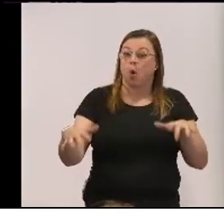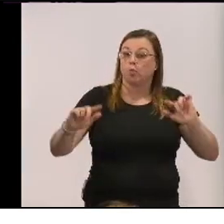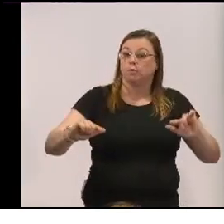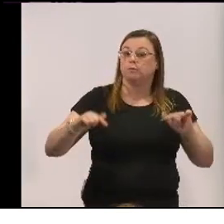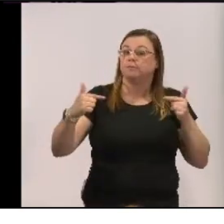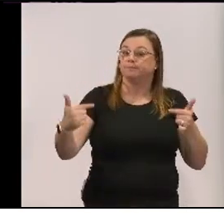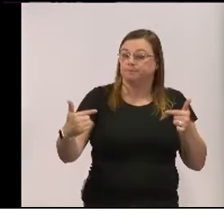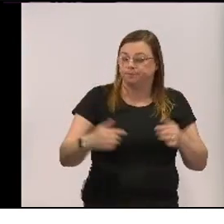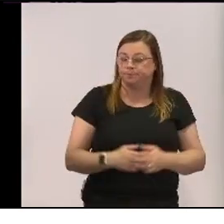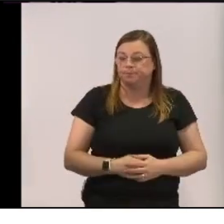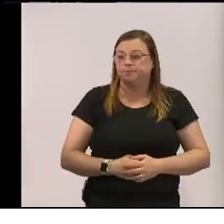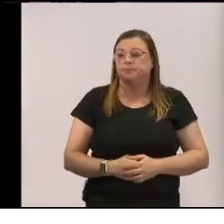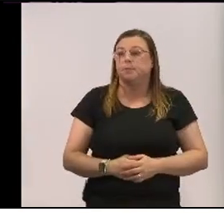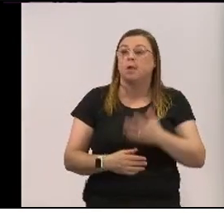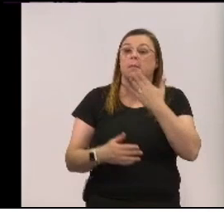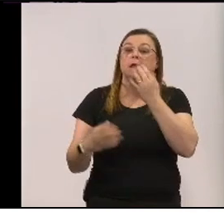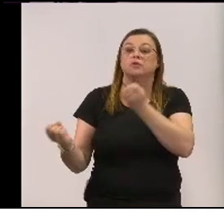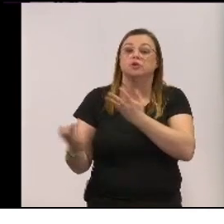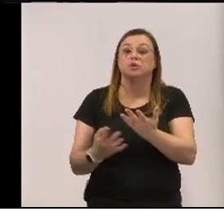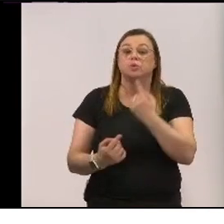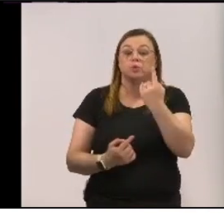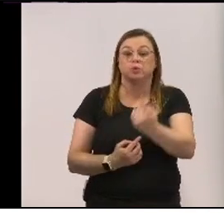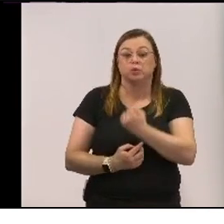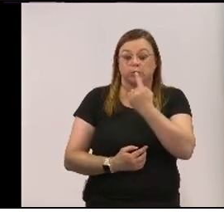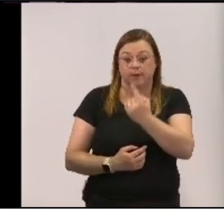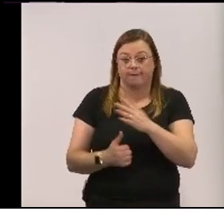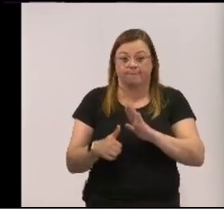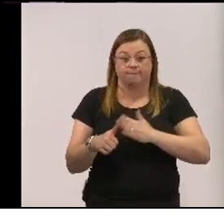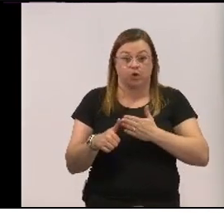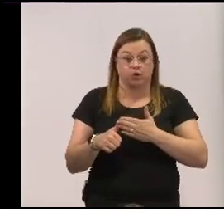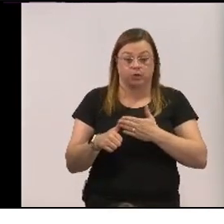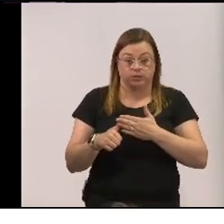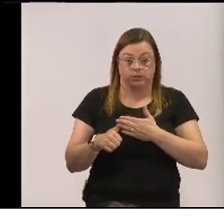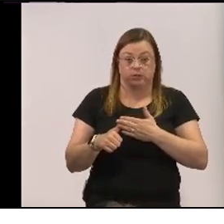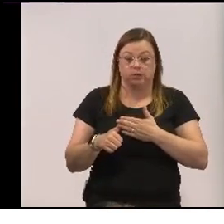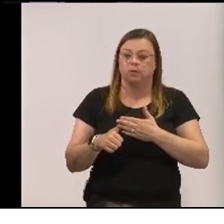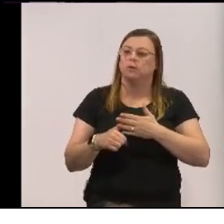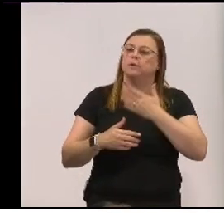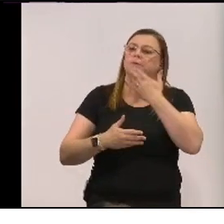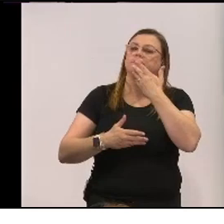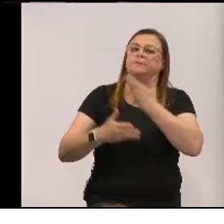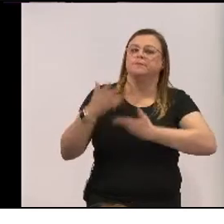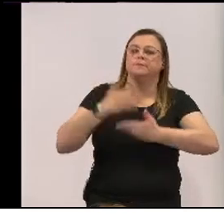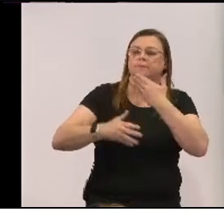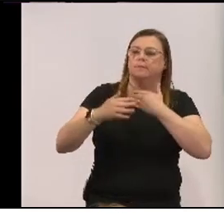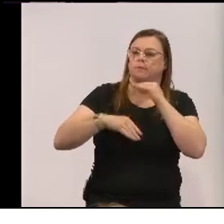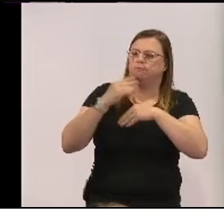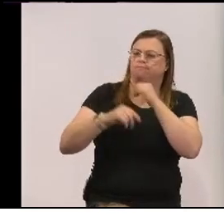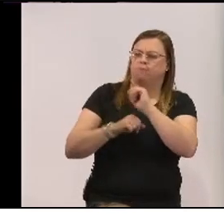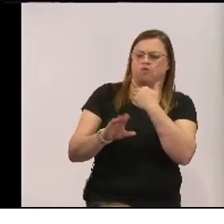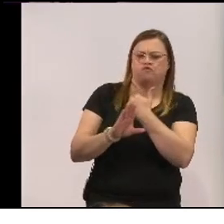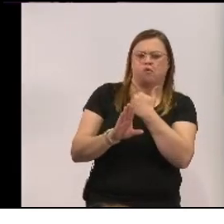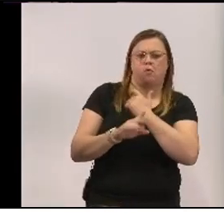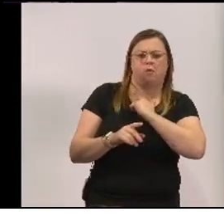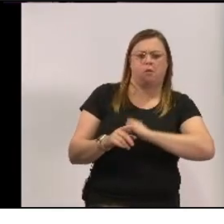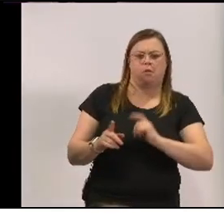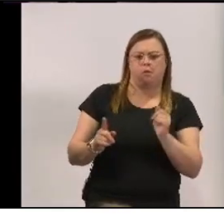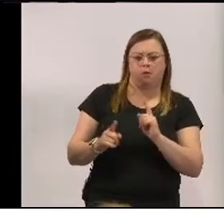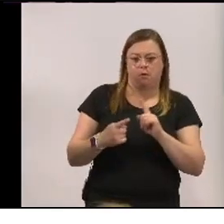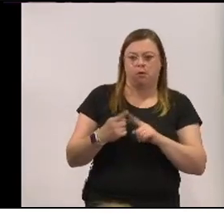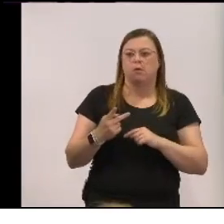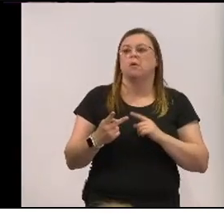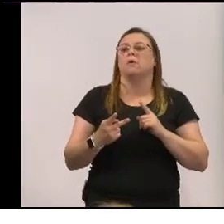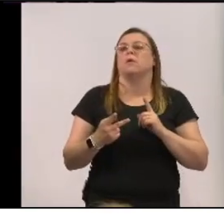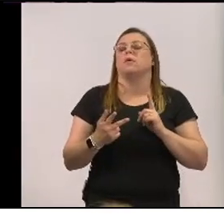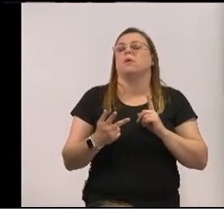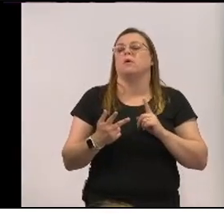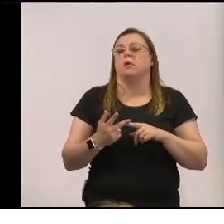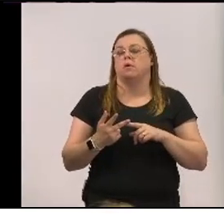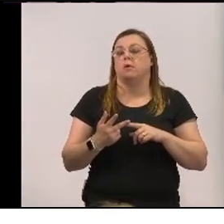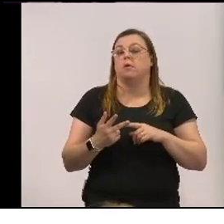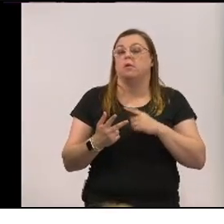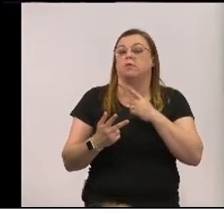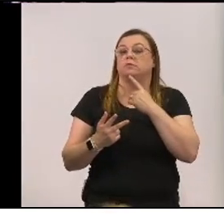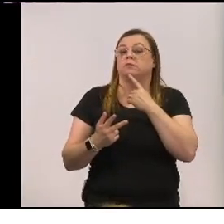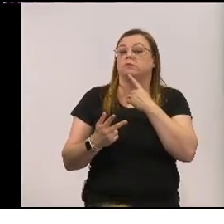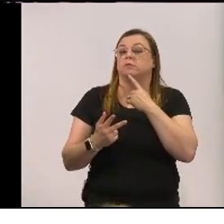So please introduce yourself. First of all, tell us a little bit about your role and then tell us